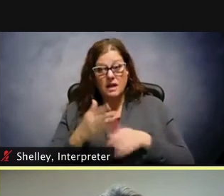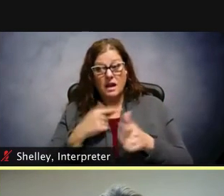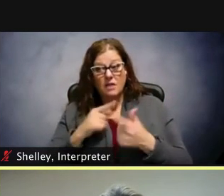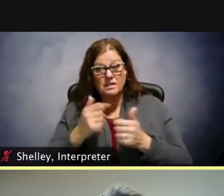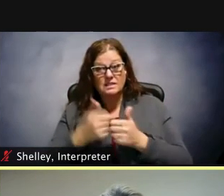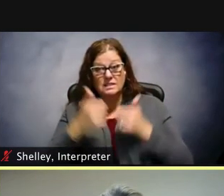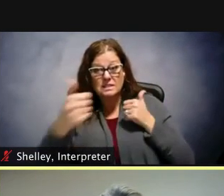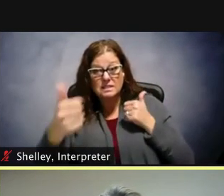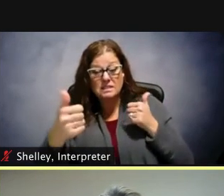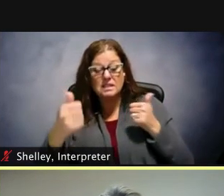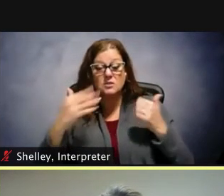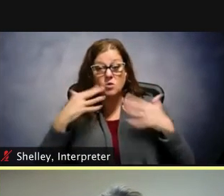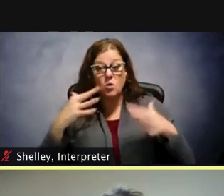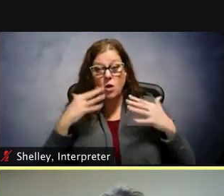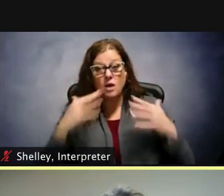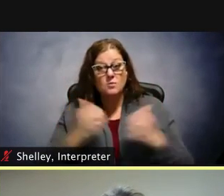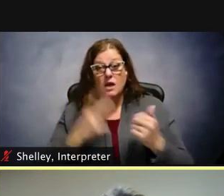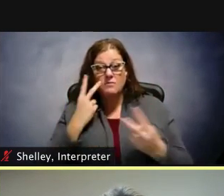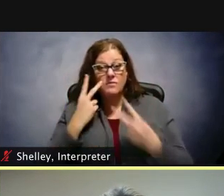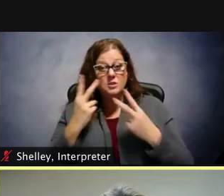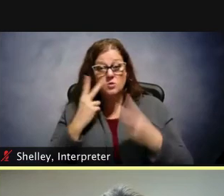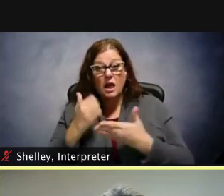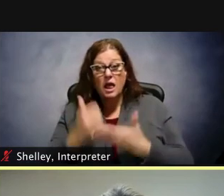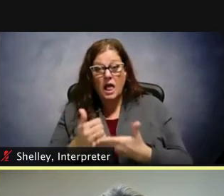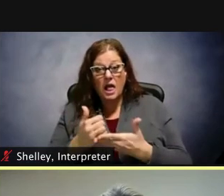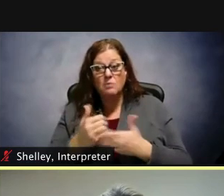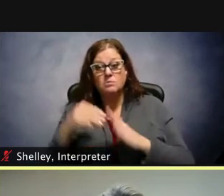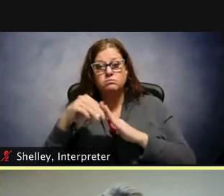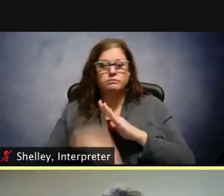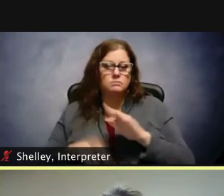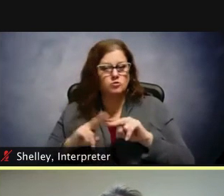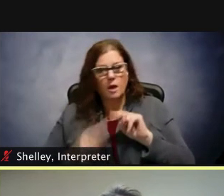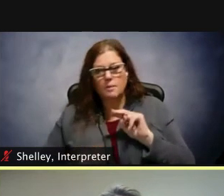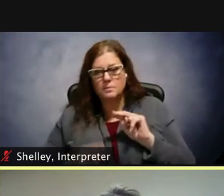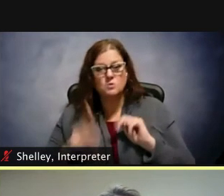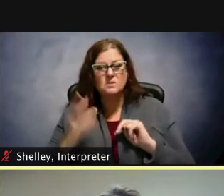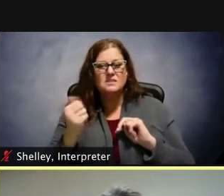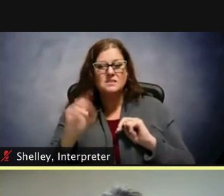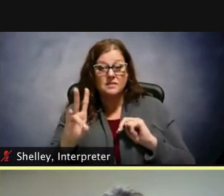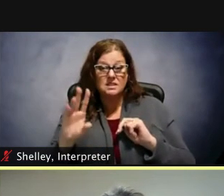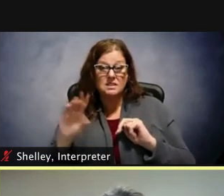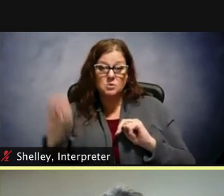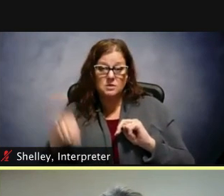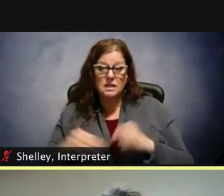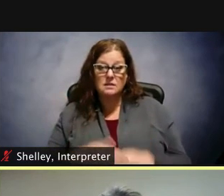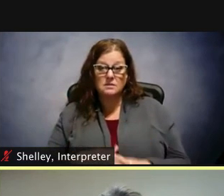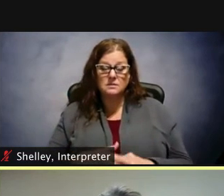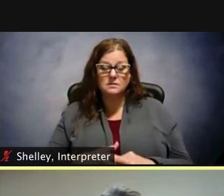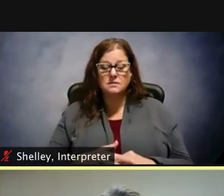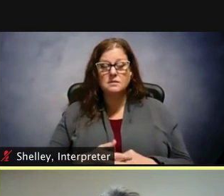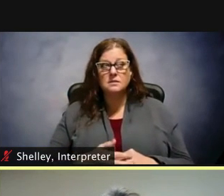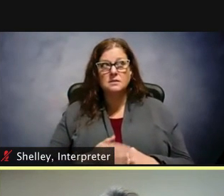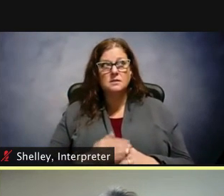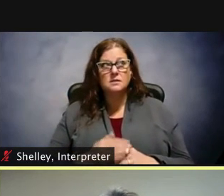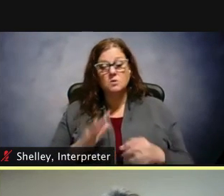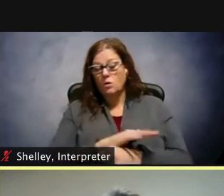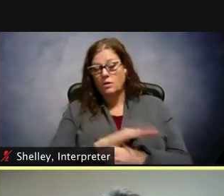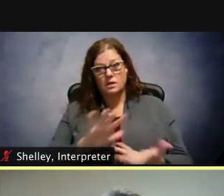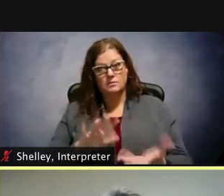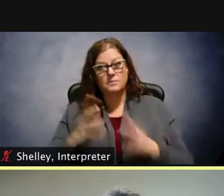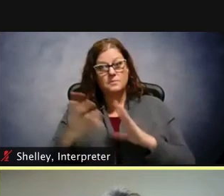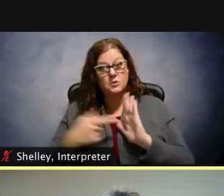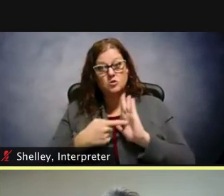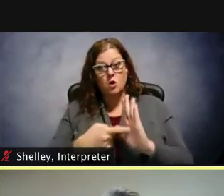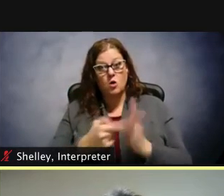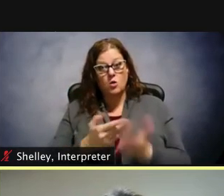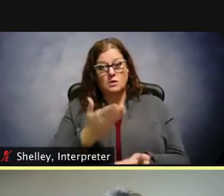noise without visuals, it dropped to 17%. So with that, it totally indicated that if this child is